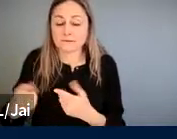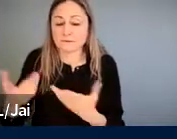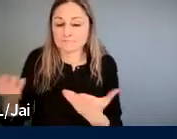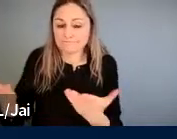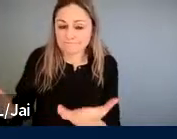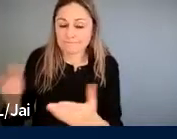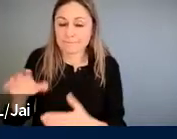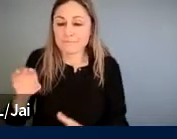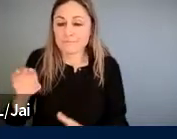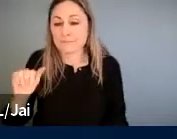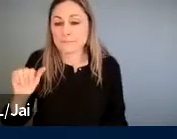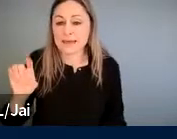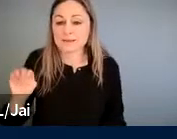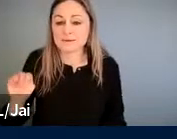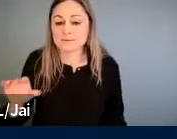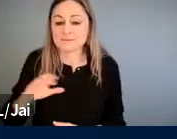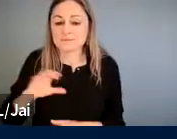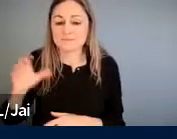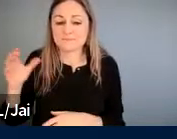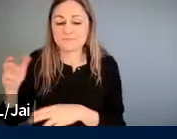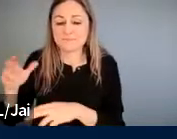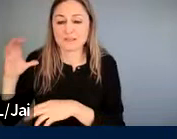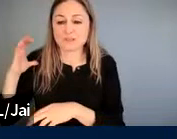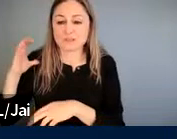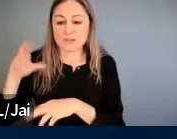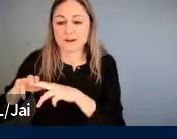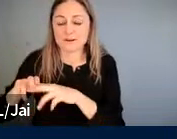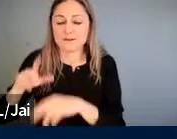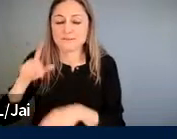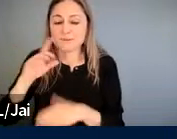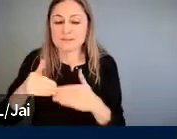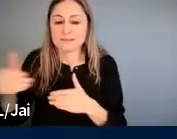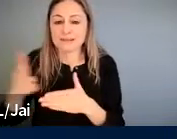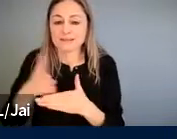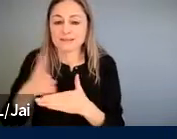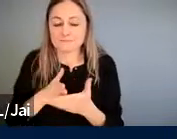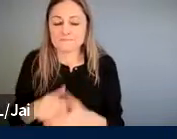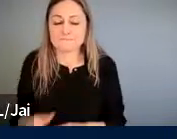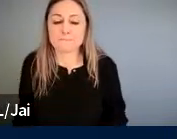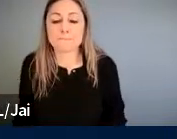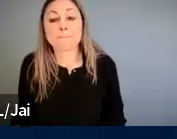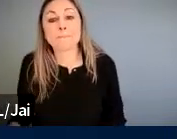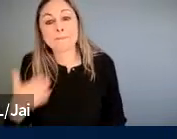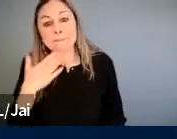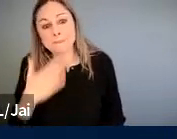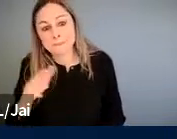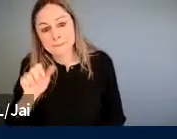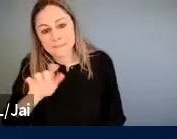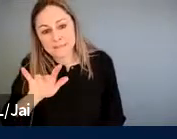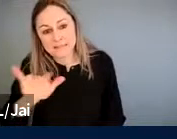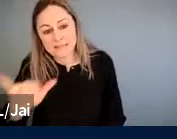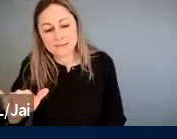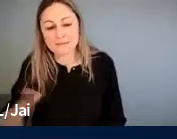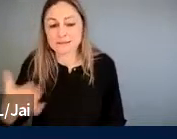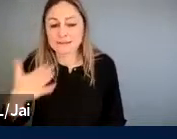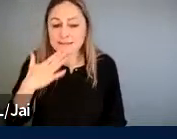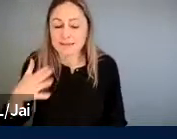for the next parts. Thank you so much. >> Thank you, Amy. And thank you to Henry